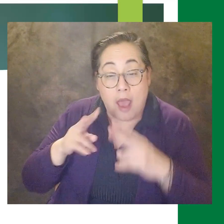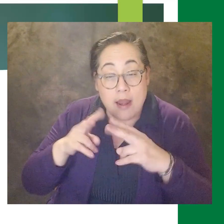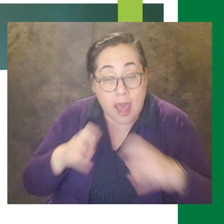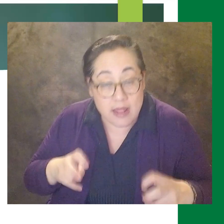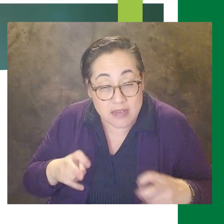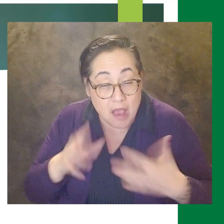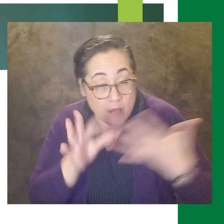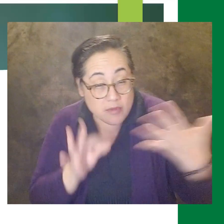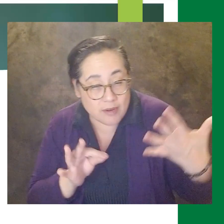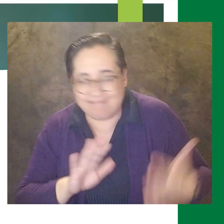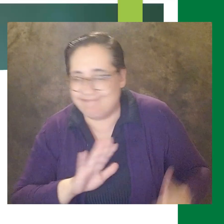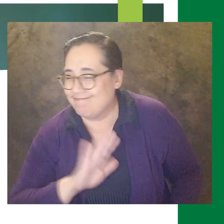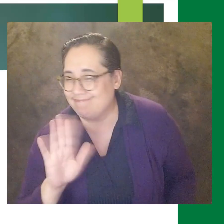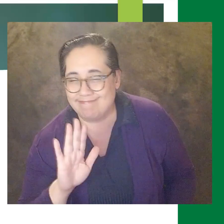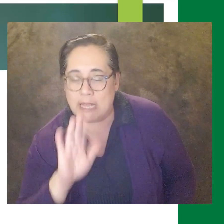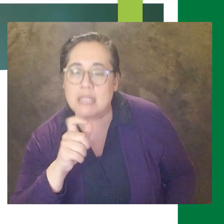It is a professional skill.